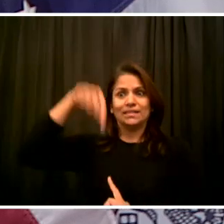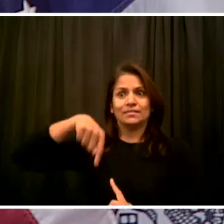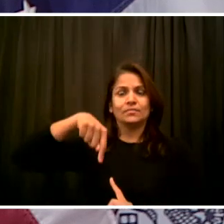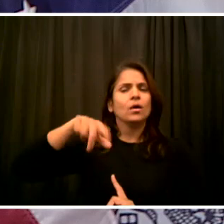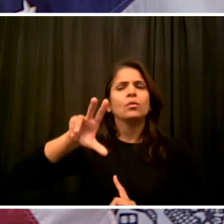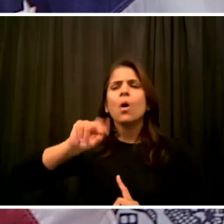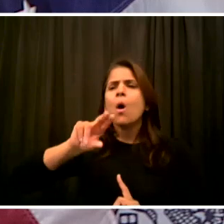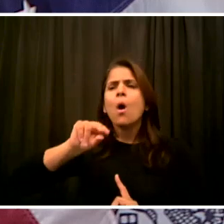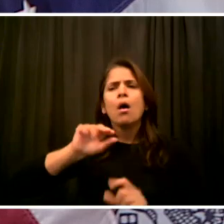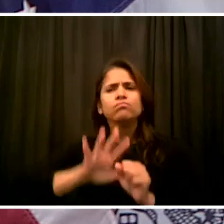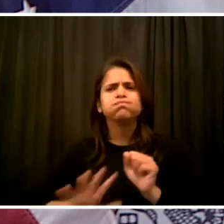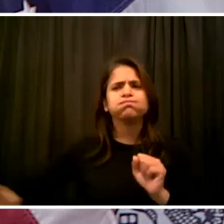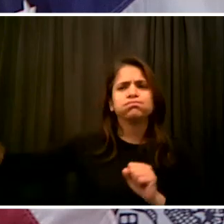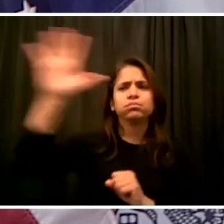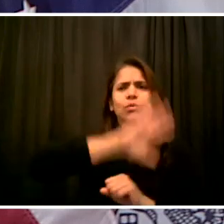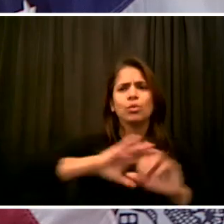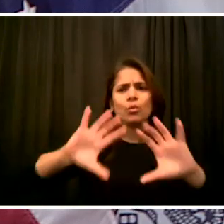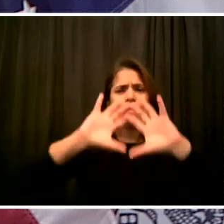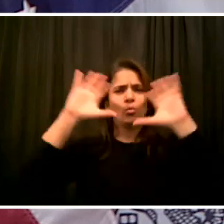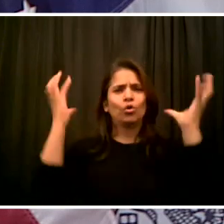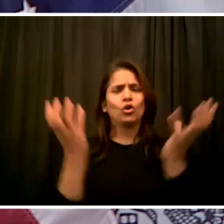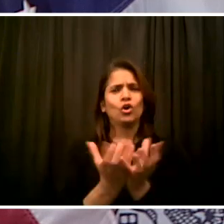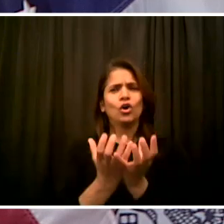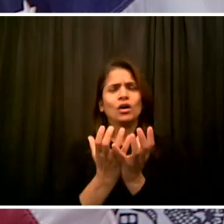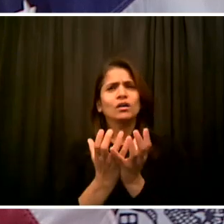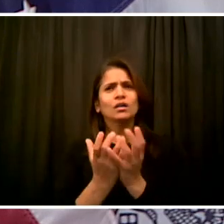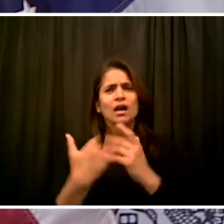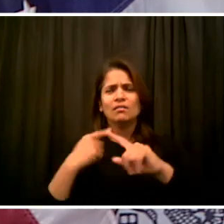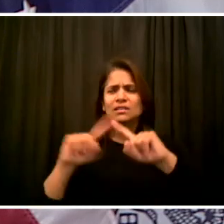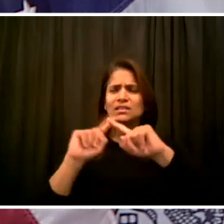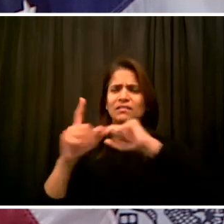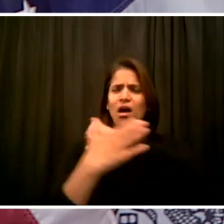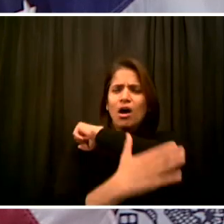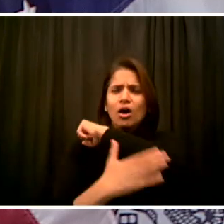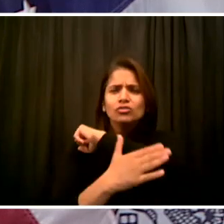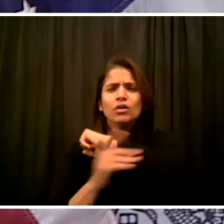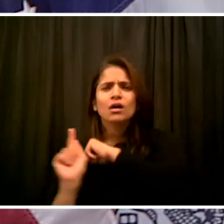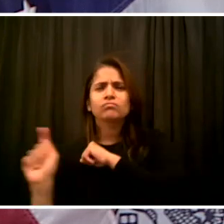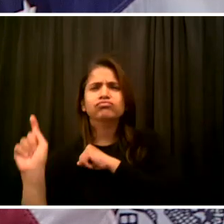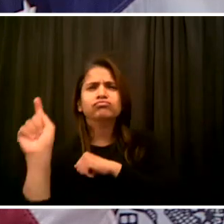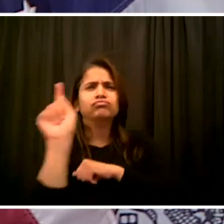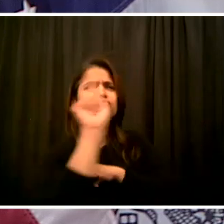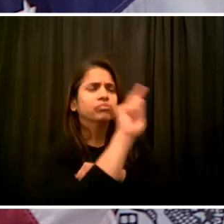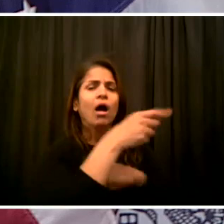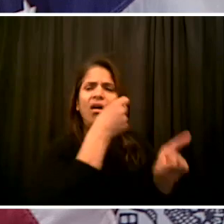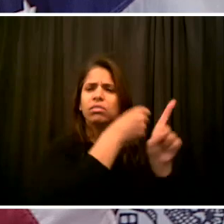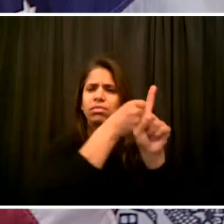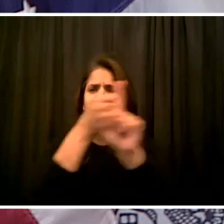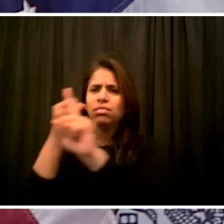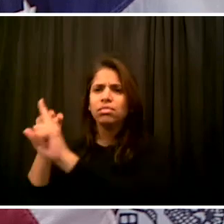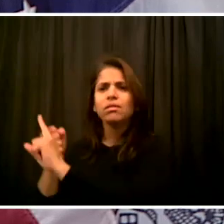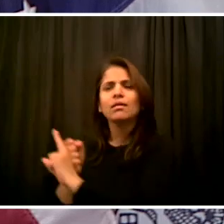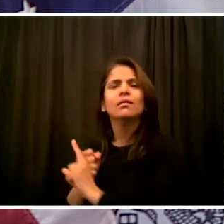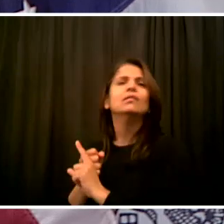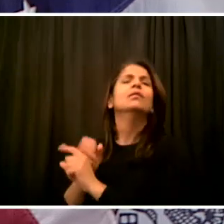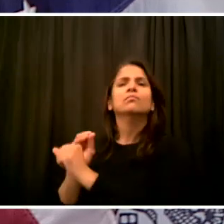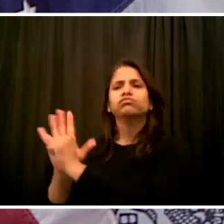PANDEMIC THAT CAME TO US FROM OVERSEAS. IT'S A FEDERAL SITUATION, NOT DAY-TO-DAY LIFE IN THE CITY. WE NEED FEDERAL